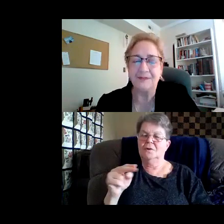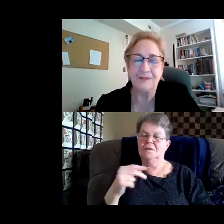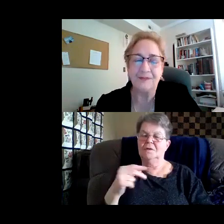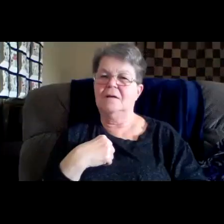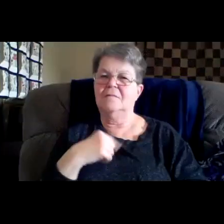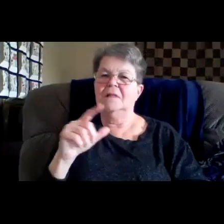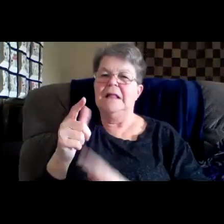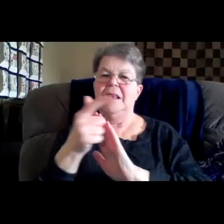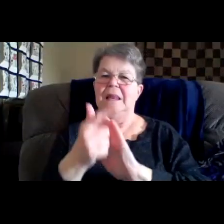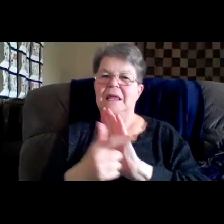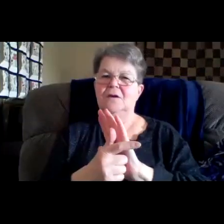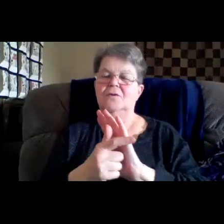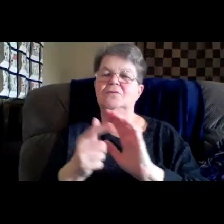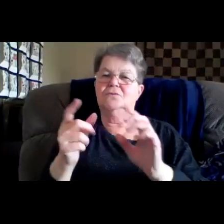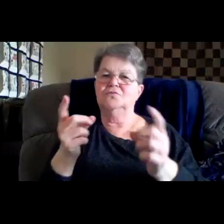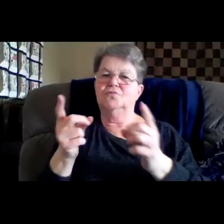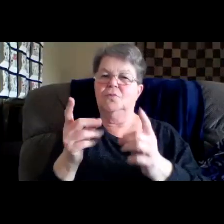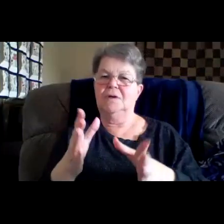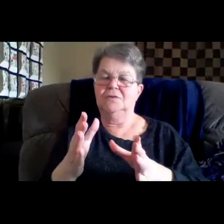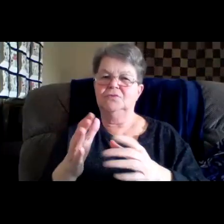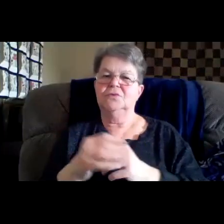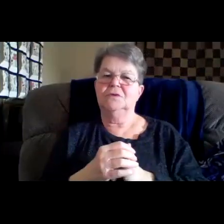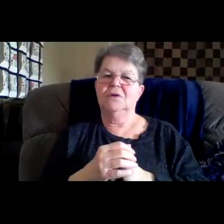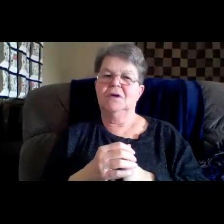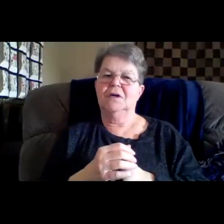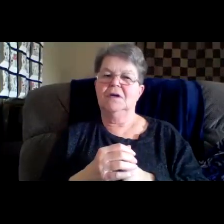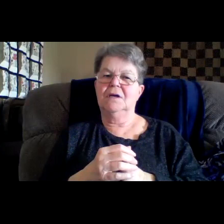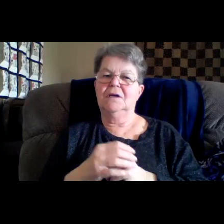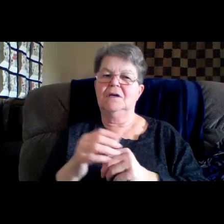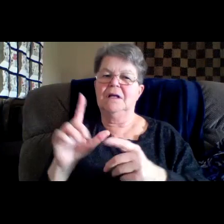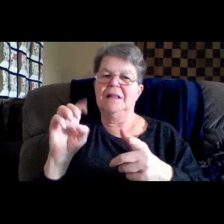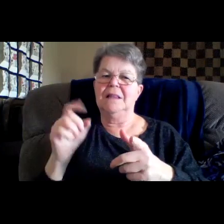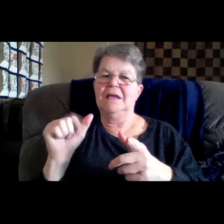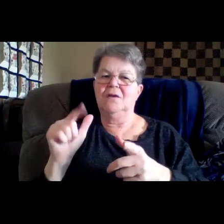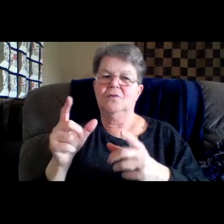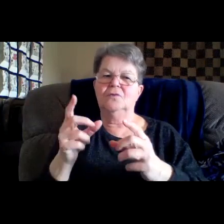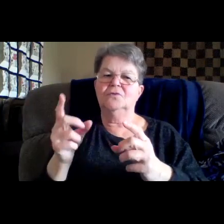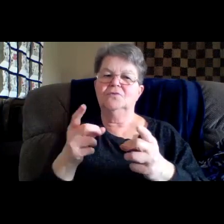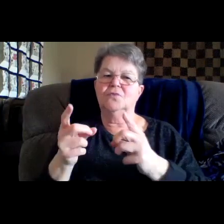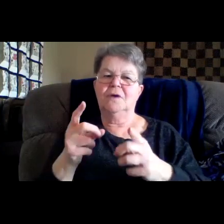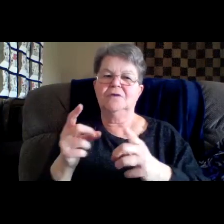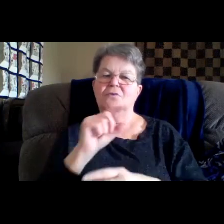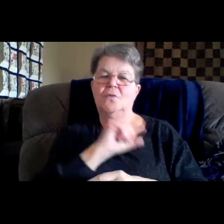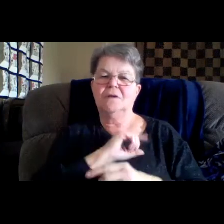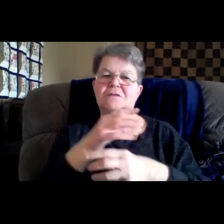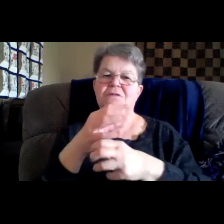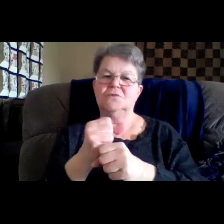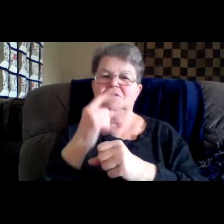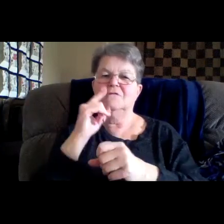at Quality Trust For Individuals With Disabilities and the lead project director for the National Resource Center for Supported Decision-Making.